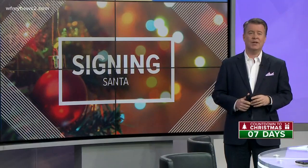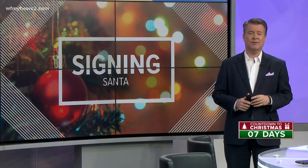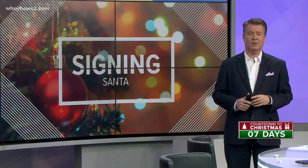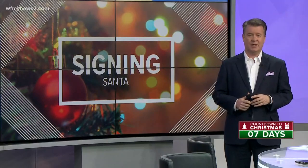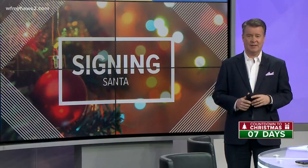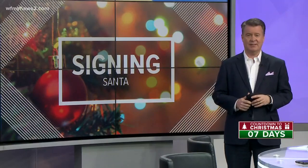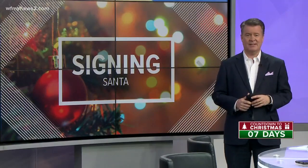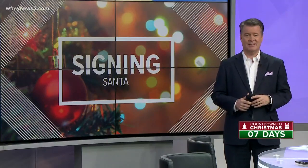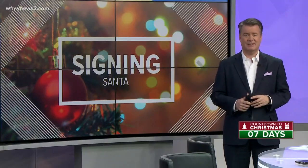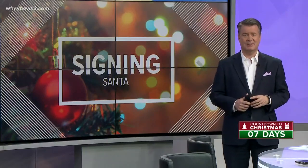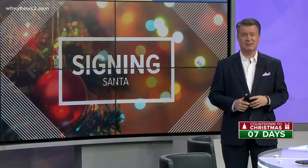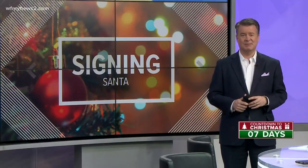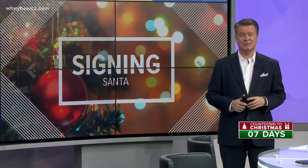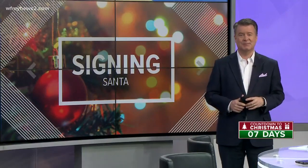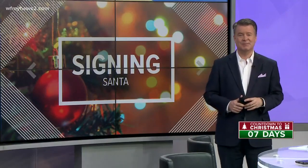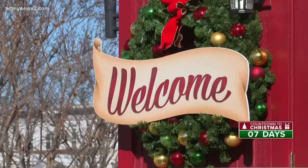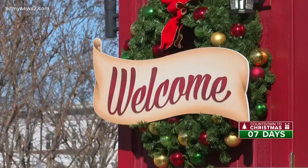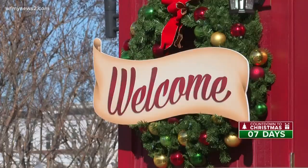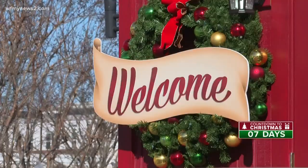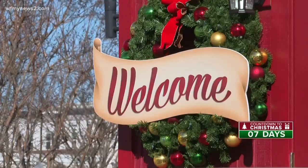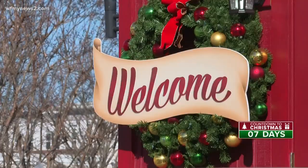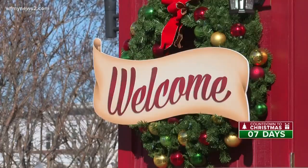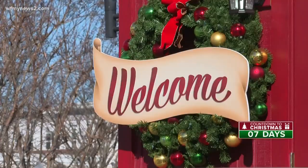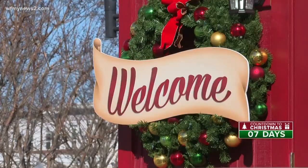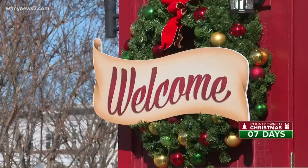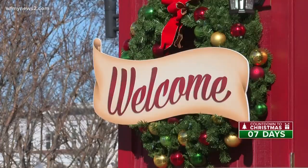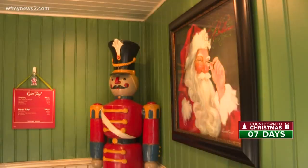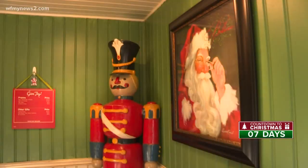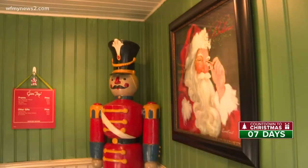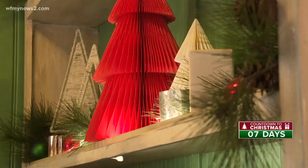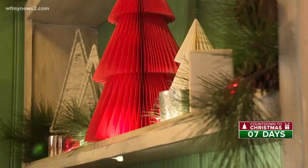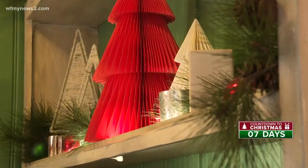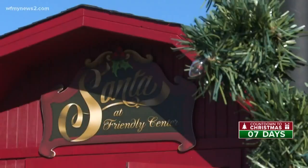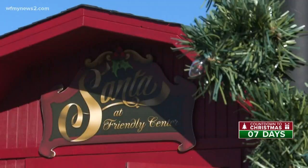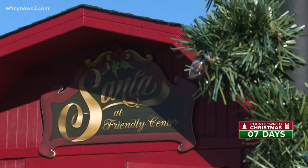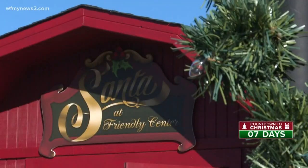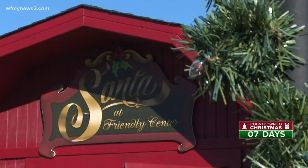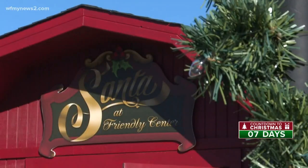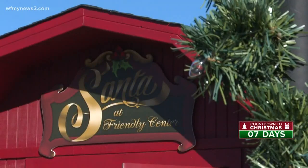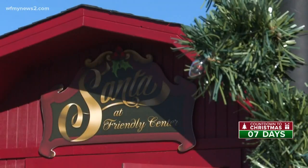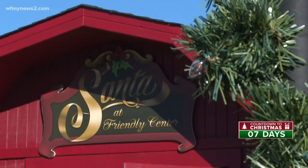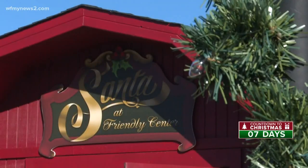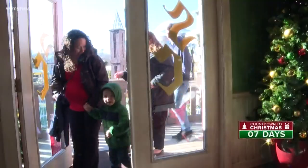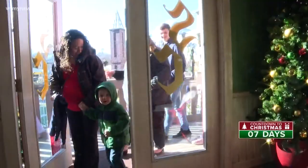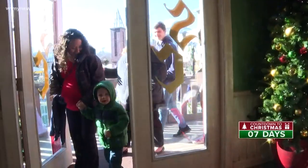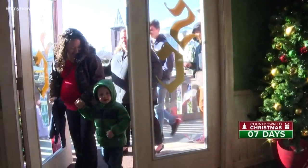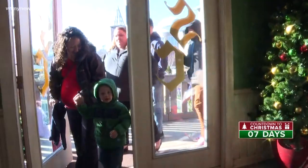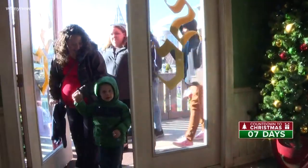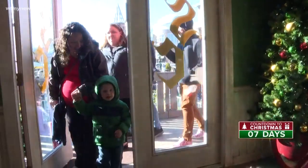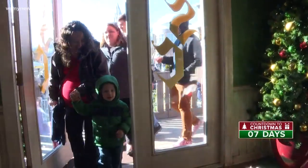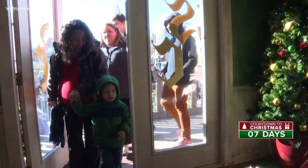STUMBLED ACROSS SOMETHING HAPPENING AT FRIENDLY SHOPPING CENTER. IT STUMBLED ACROSS SOMETHING HAPPENING AT FRIENDLY SHOPPING CENTER. IT REALLY STUMBLED ACROSS SOMETHING HAPPENING AT FRIENDLY SHOPPING CENTER. IT REALLY TOUCHED STUMBLED ACROSS SOMETHING HAPPENING AT FRIENDLY SHOPPING CENTER. IT REALLY TOUCHED OUR HAPPENING AT FRIENDLY SHOPPING CENTER. IT REALLY TOUCHED OUR HAPPENING AT FRIENDLY SHOPPING CENTER. IT REALLY TOUCHED OUR HEARTS HAPPENING AT FRIENDLY SHOPPING CENTER. IT REALLY TOUCHED OUR HEARTS HERE. HAPPENING AT FRIENDLY SHOPPING CENTER. IT REALLY TOUCHED OUR HEARTS HERE. SO HAPPENING AT FRIENDLY SHOPPING CENTER. IT REALLY TOUCHED OUR HEARTS HERE. SO WE HAPPENING AT FRIENDLY SHOPPING CENTER. IT REALLY TOUCHED OUR HEARTS HERE. SO WE VISITED HAPPENING AT FRIENDLY SHOPPING CENTER. IT REALLY TOUCHED OUR HEARTS HERE. SO WE VISITED THE CENTER. IT REALLY TOUCHED OUR HEARTS HERE. SO WE VISITED THE CENTER. IT REALLY TOUCHED OUR HEARTS HERE. SO WE VISITED THE SANTA'S CENTER. IT REALLY TOUCHED OUR HEARTS HERE. SO WE VISITED THE SANTA'S HOUSE CENTER. IT REALLY TOUCHED OUR HEARTS HERE. SO WE VISITED THE SANTA'S HOUSE WHERE CENTER. IT REALLY TOUCHED OUR HEARTS HERE. SO WE VISITED THE SANTA'S HOUSE WHERE ONE CENTER. IT REALLY TOUCHED OUR HEARTS HERE. SO WE VISITED THE SANTA'S HOUSE WHERE ONE CHILD HEARTS HERE. SO WE VISITED THE SANTA'S HOUSE WHERE ONE CHILD HEARTS HERE. SO WE VISITED THE SANTA'S HOUSE WHERE ONE CHILD WAS HEARTS HERE. SO WE VISITED THE SANTA'S HOUSE WHERE ONE CHILD WAS GETTING HEARTS HERE. SO WE VISITED THE SANTA'S HOUSE WHERE ONE CHILD WAS GETTING A HEARTS HERE. SO WE VISITED THE SANTA'S HOUSE WHERE ONE CHILD WAS GETTING A TRUE HEARTS HERE. SO WE VISITED THE SANTA'S HOUSE WHERE ONE CHILD WAS GETTING A TRUE GIFT HEARTS HERE. SO WE VISITED THE SANTA'S HOUSE WHERE ONE CHILD WAS GETTING A TRUE GIFT FOR HEARTS HERE. SO WE VISITED THE SANTA'S HOUSE WHERE ONE CHILD WAS GETTING A TRUE GIFT FOR THE SANTA'S HOUSE WHERE ONE CHILD WAS GETTING A TRUE GIFT FOR THE SANTA'S HOUSE WHERE ONE CHILD WAS GETTING A TRUE GIFT FOR THE HOLIDAYS. SANTA'S HOUSE WHERE ONE CHILD WAS GETTING A TRUE GIFT FOR THE HOLIDAYS. TAKE SANTA'S HOUSE WHERE ONE CHILD WAS GETTING A TRUE GIFT FOR THE HOLIDAYS. TAKE A